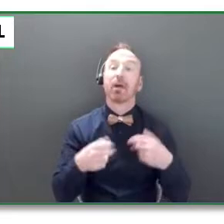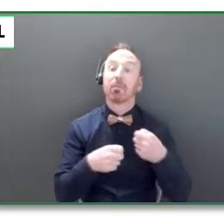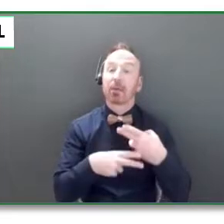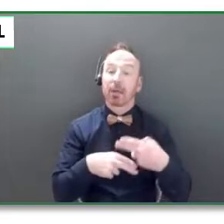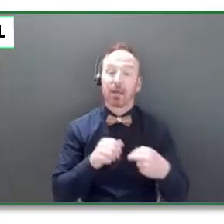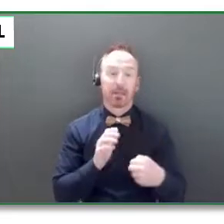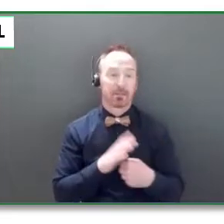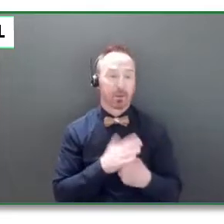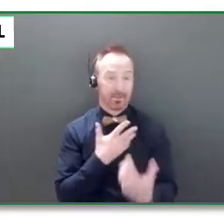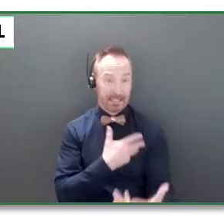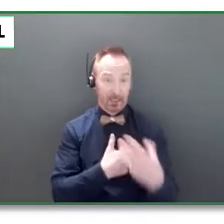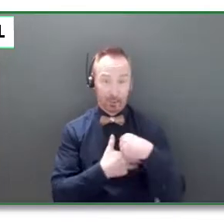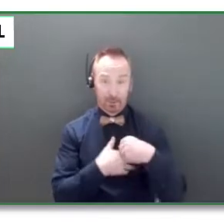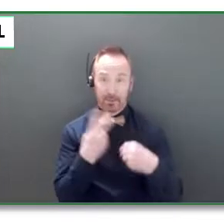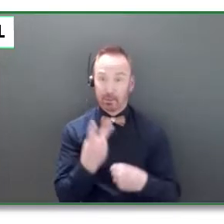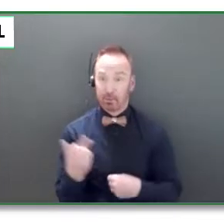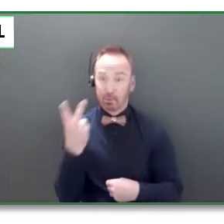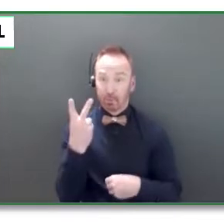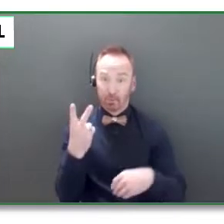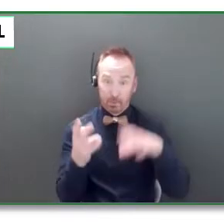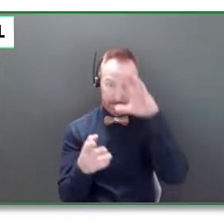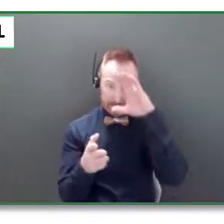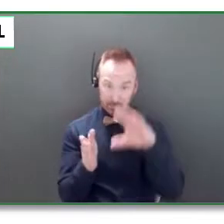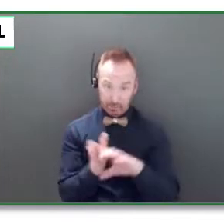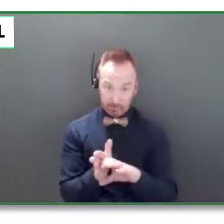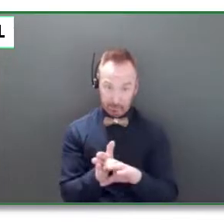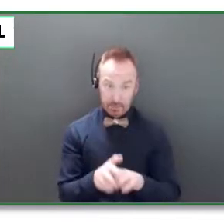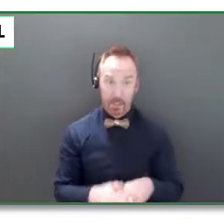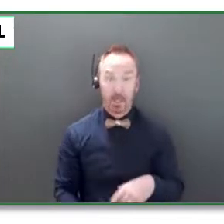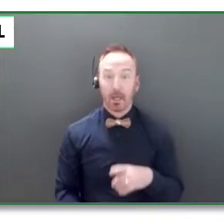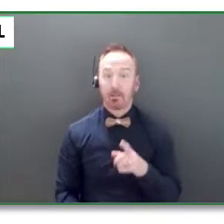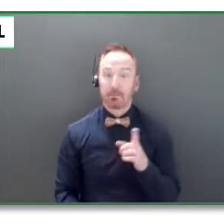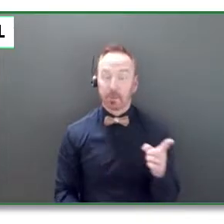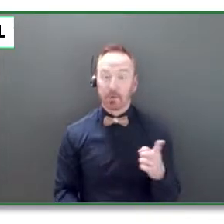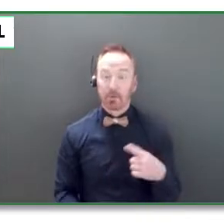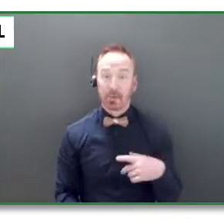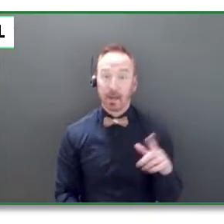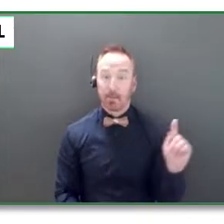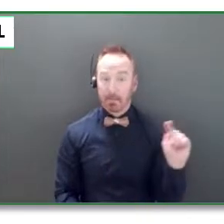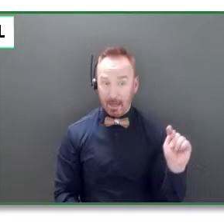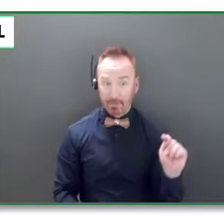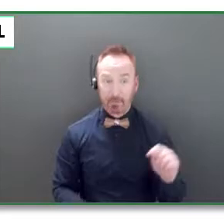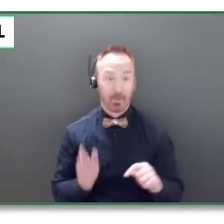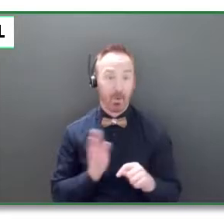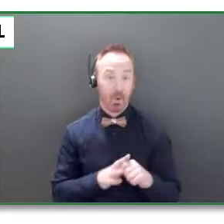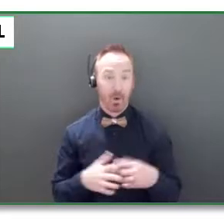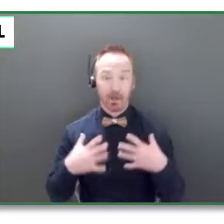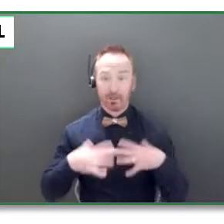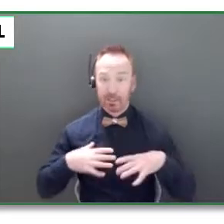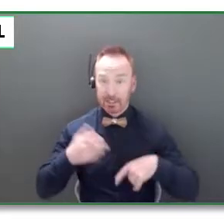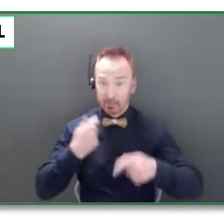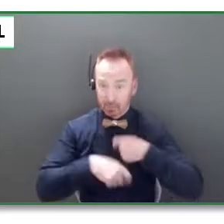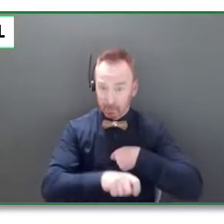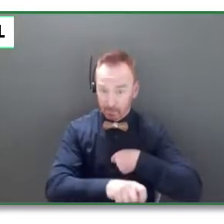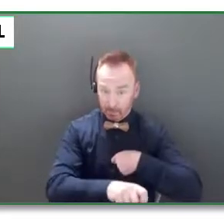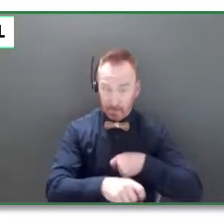two images here. Wooden washroom change room building before and after. In the before image on the left it is